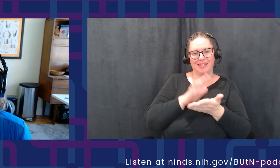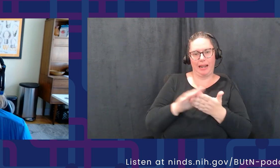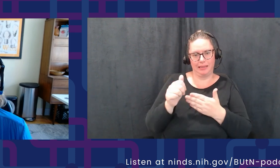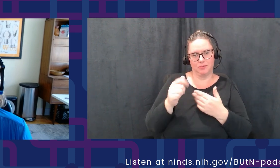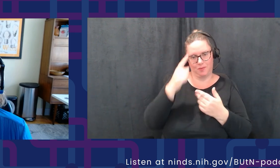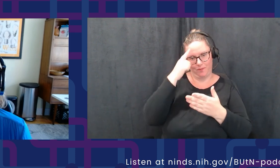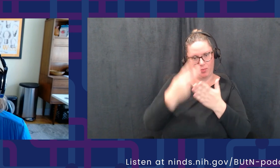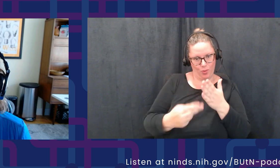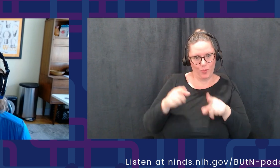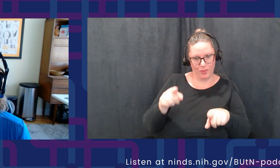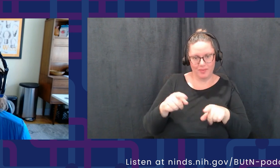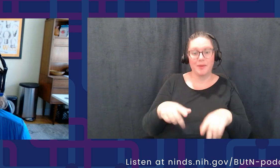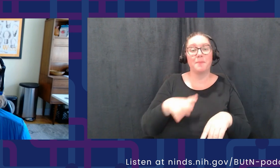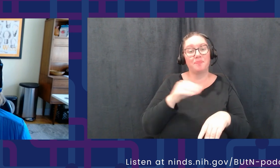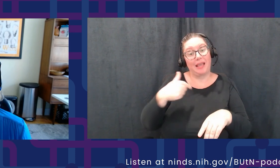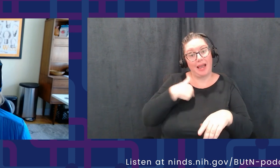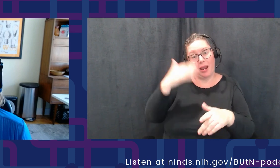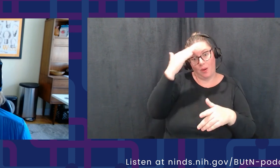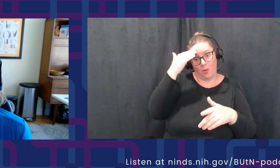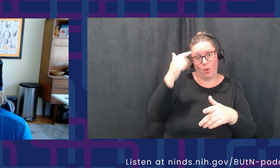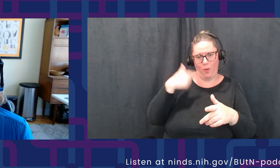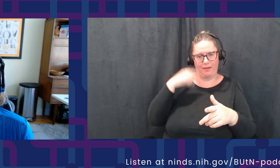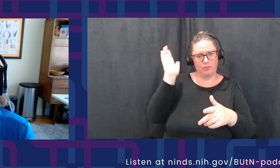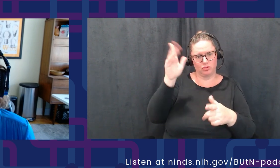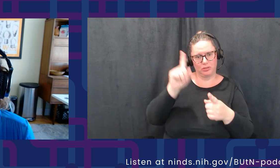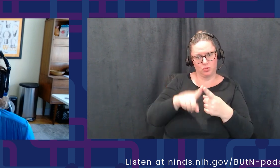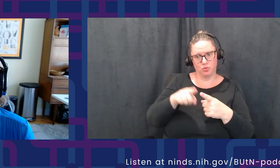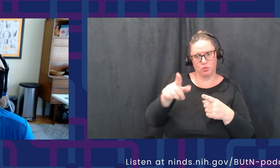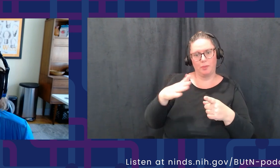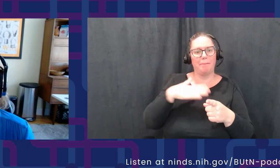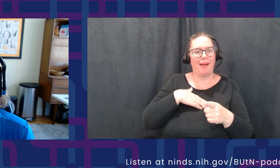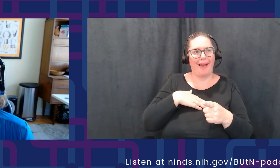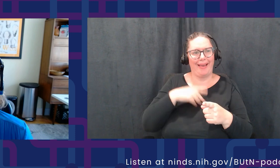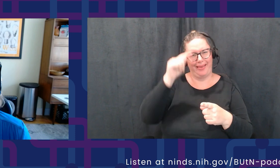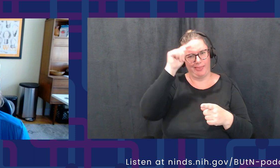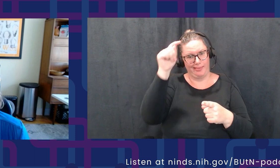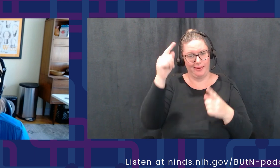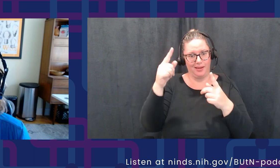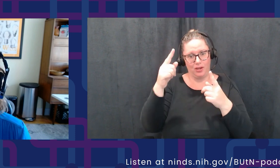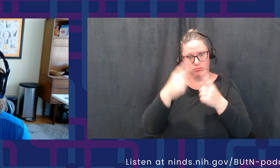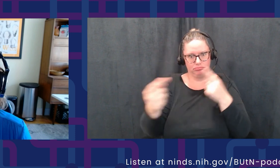And then you know that you've presented to your theoretical harshest critic and